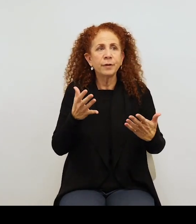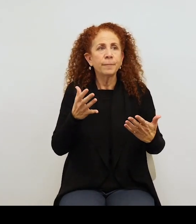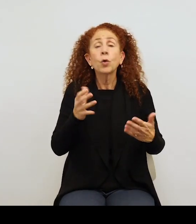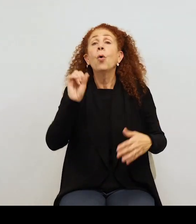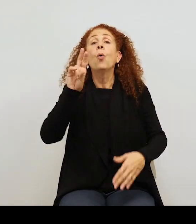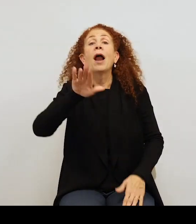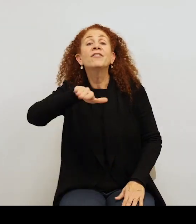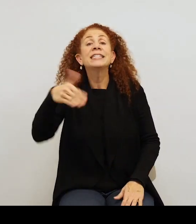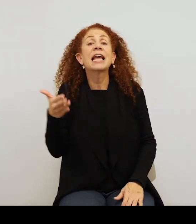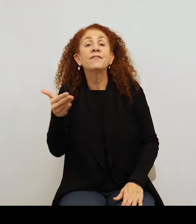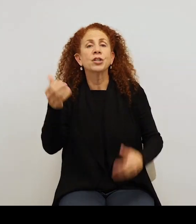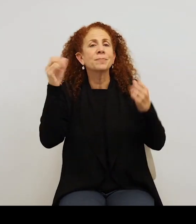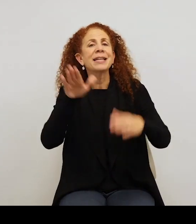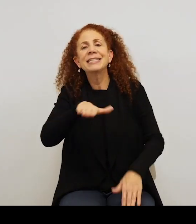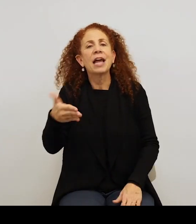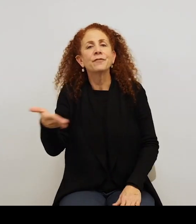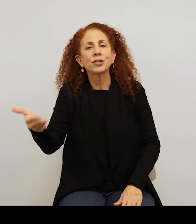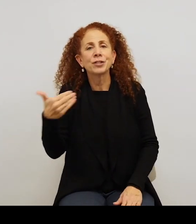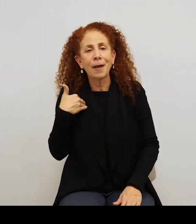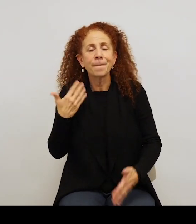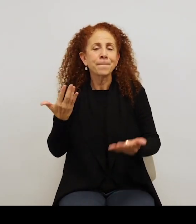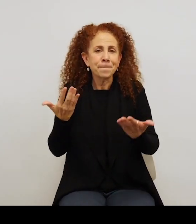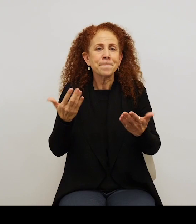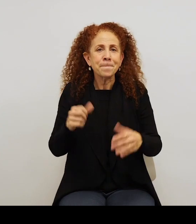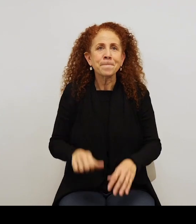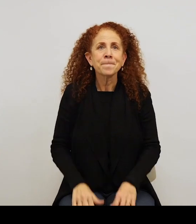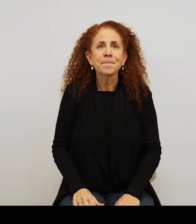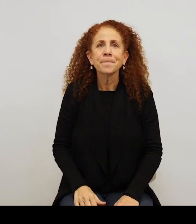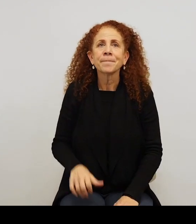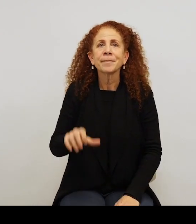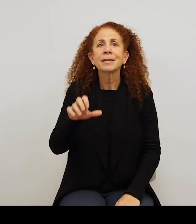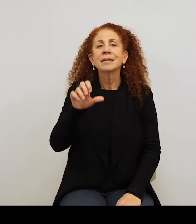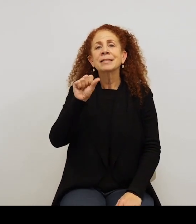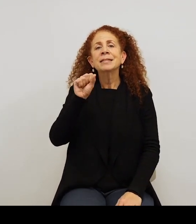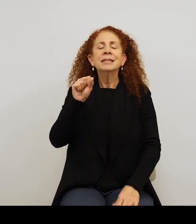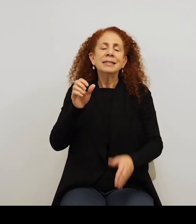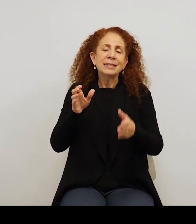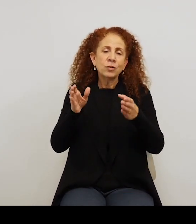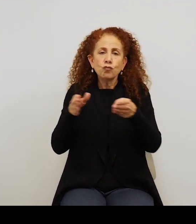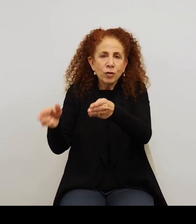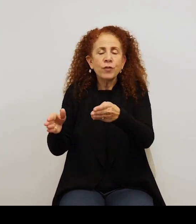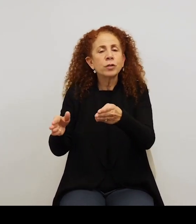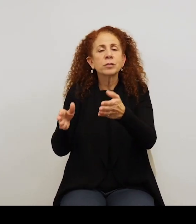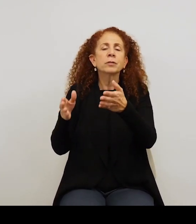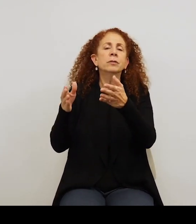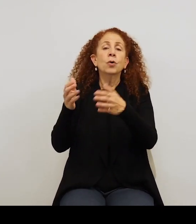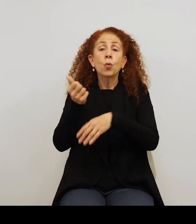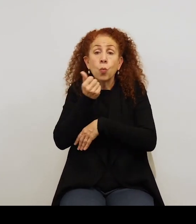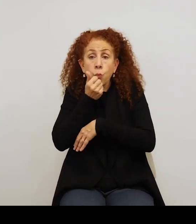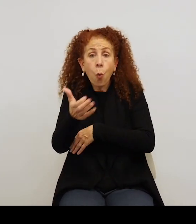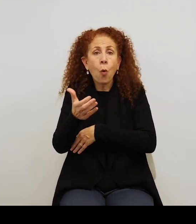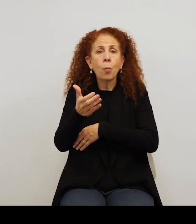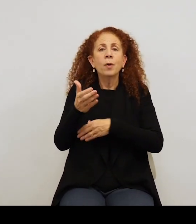There were lots of dead fish too because there's seasonal dying. As rivers get warmer in the spring, a lot of fish die.